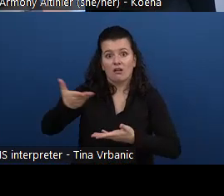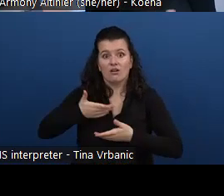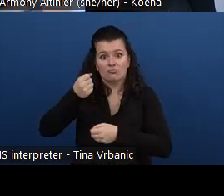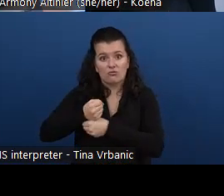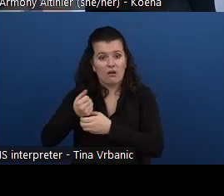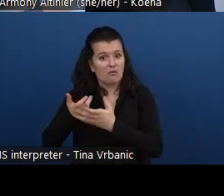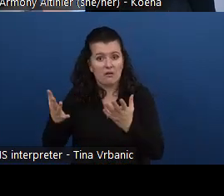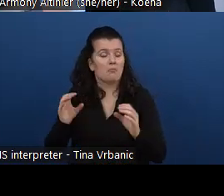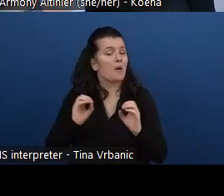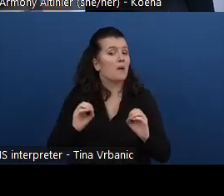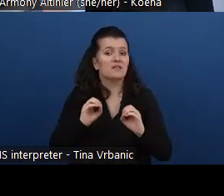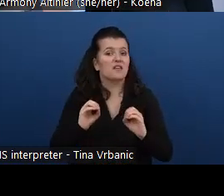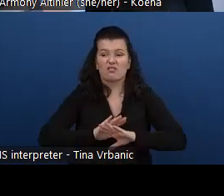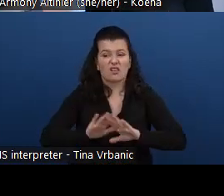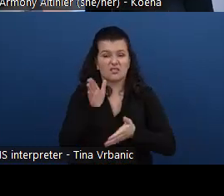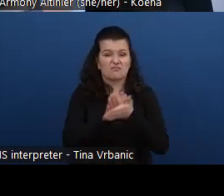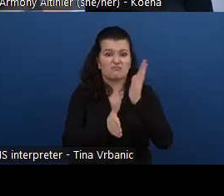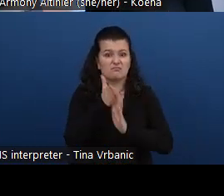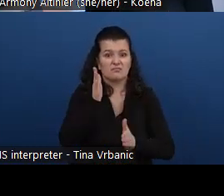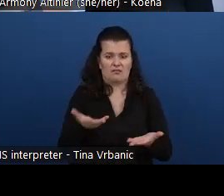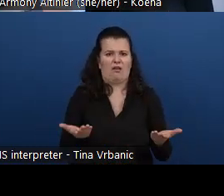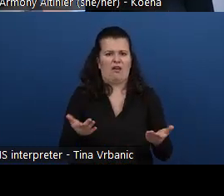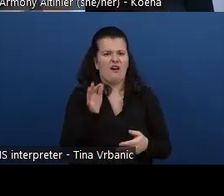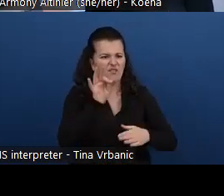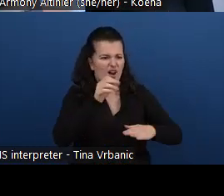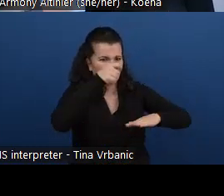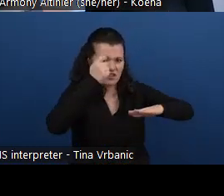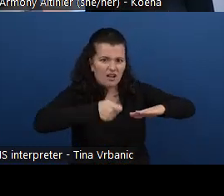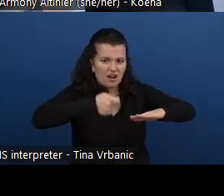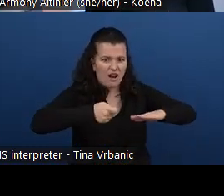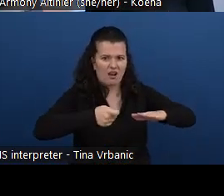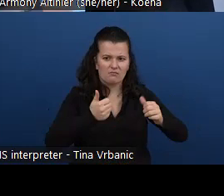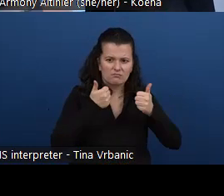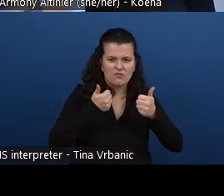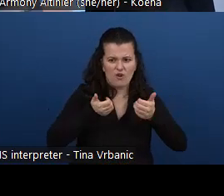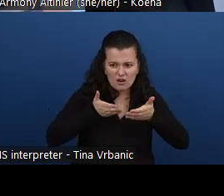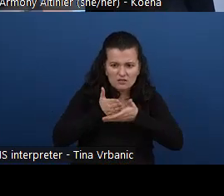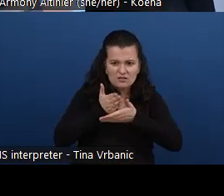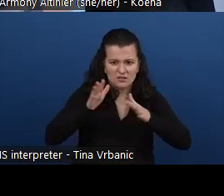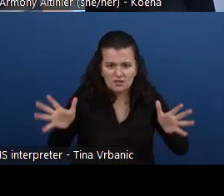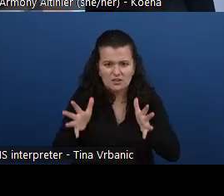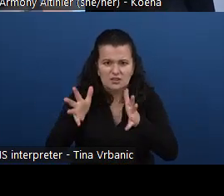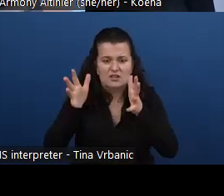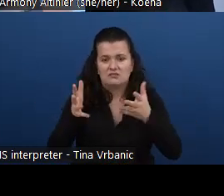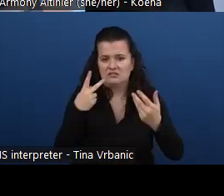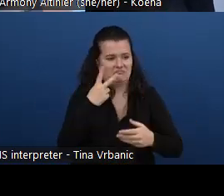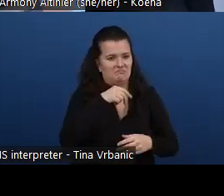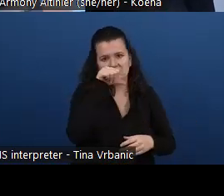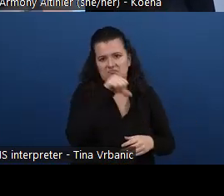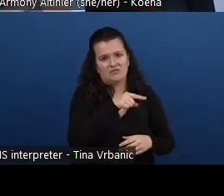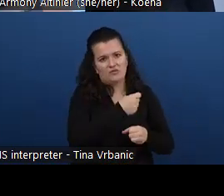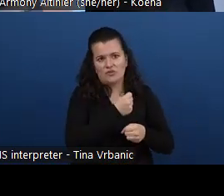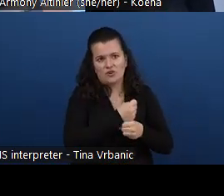We have a special hashtag in France for another case, the Trial of Shame.